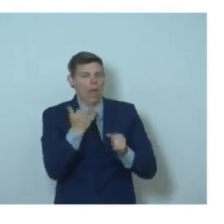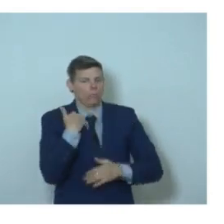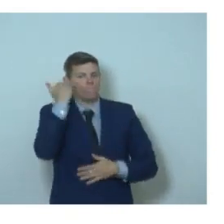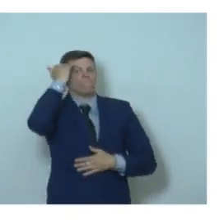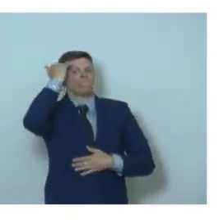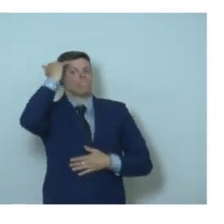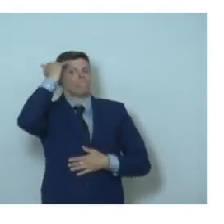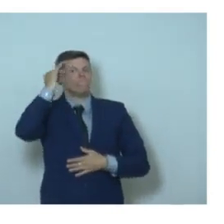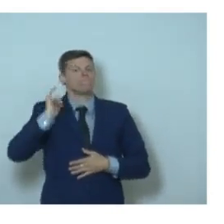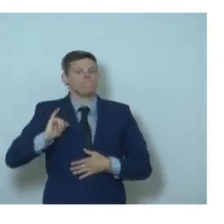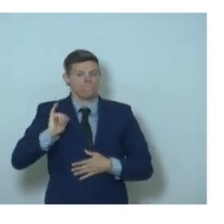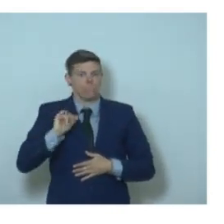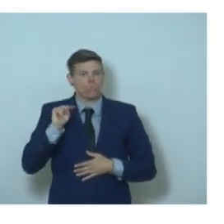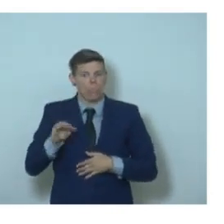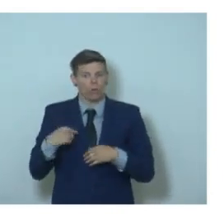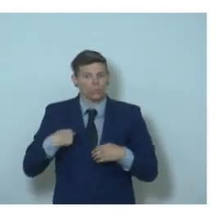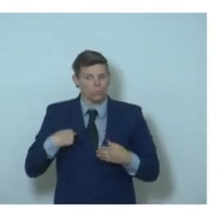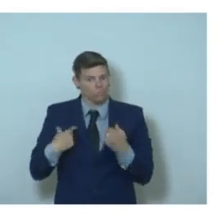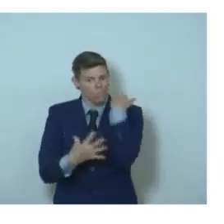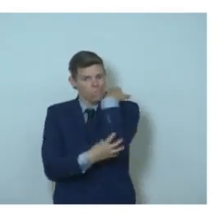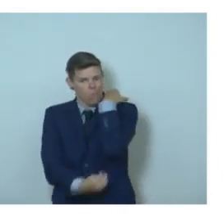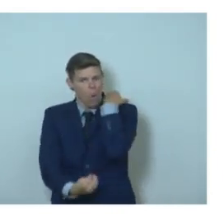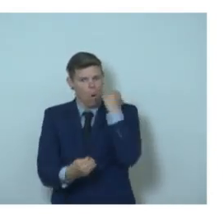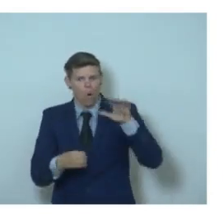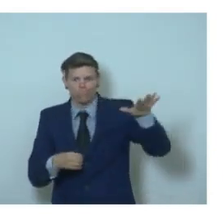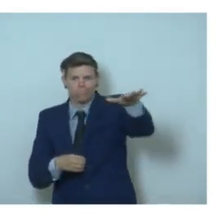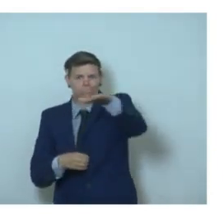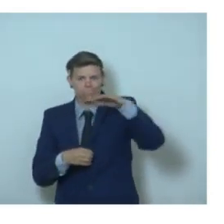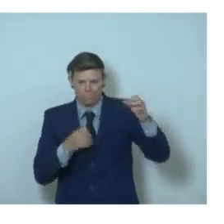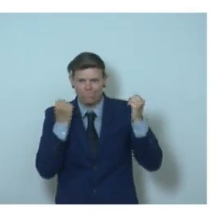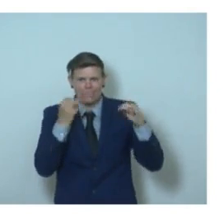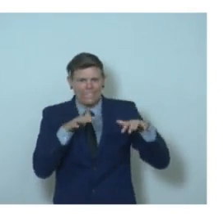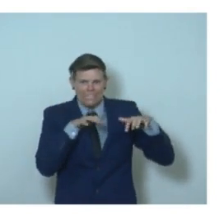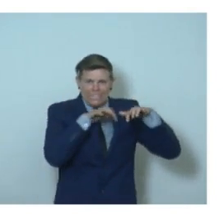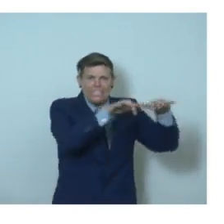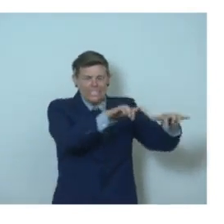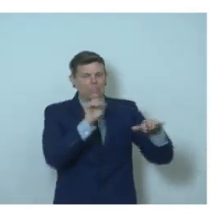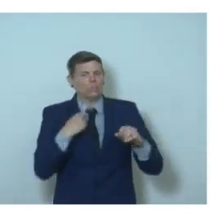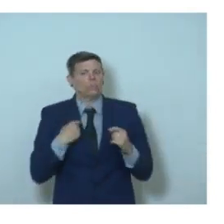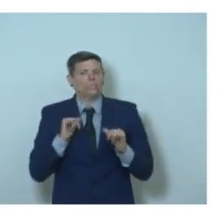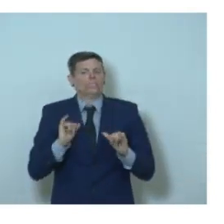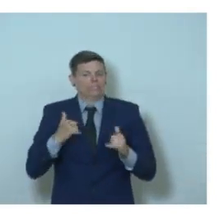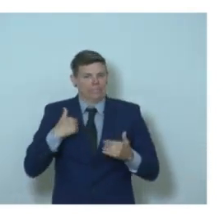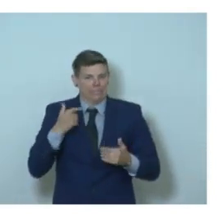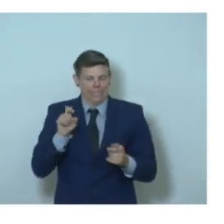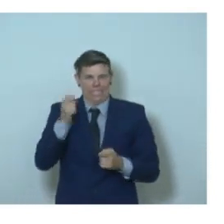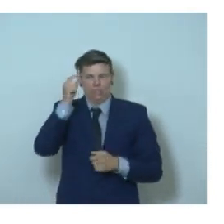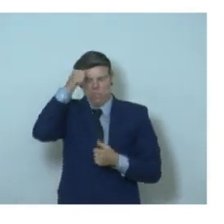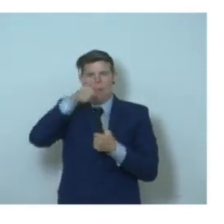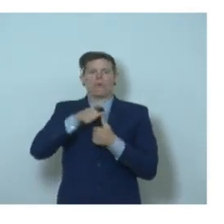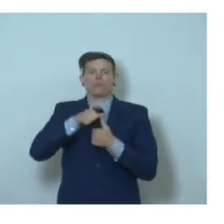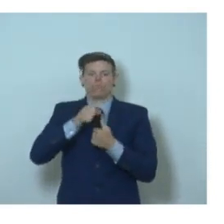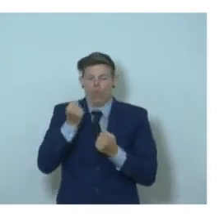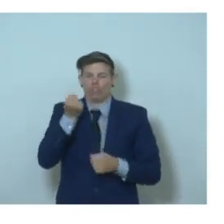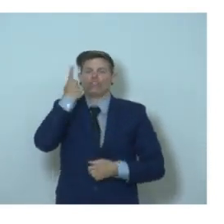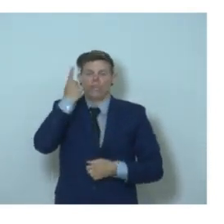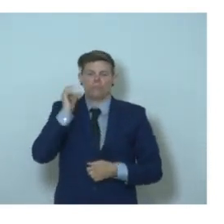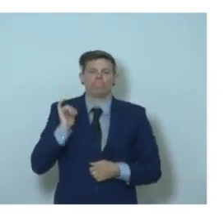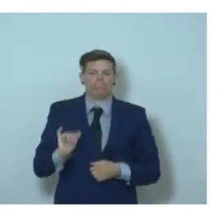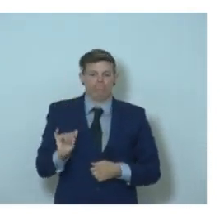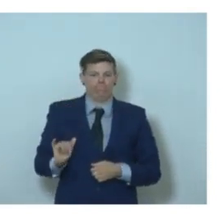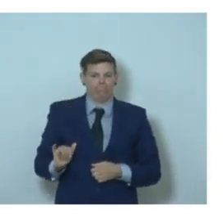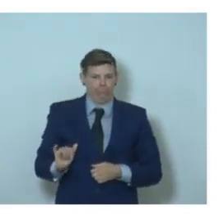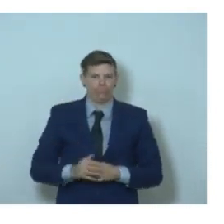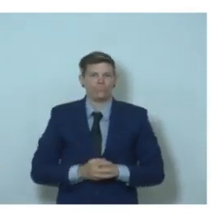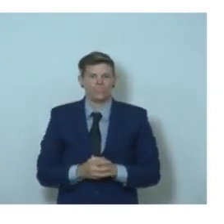MEXICO HAS THAT AND I’M SURE EVERYONE WATCHING THIS BROADCAST IS AWARE THAT NEW MEXICO HAS ONE OF THE HIGHEST POVERTY RATES IN THE COUNTRY.